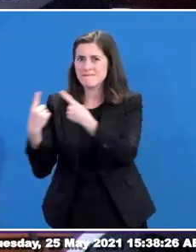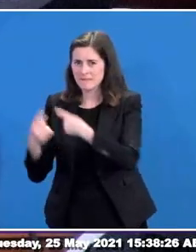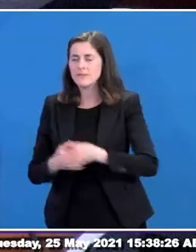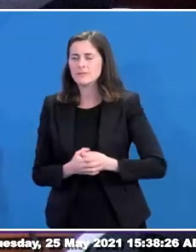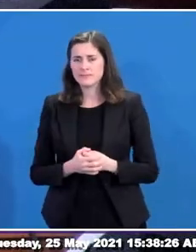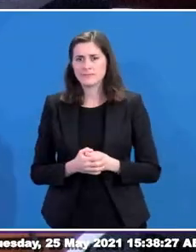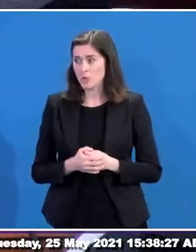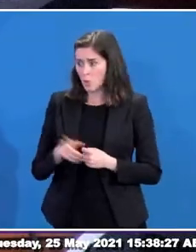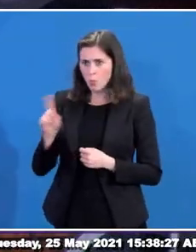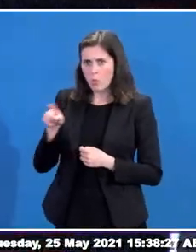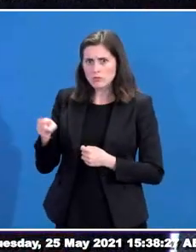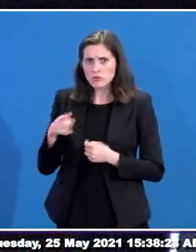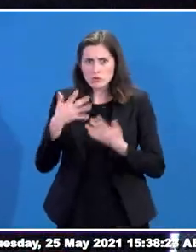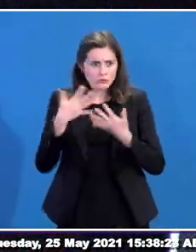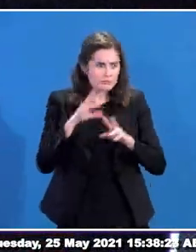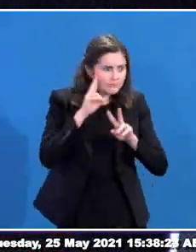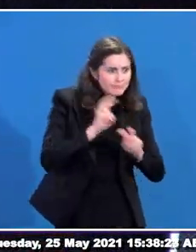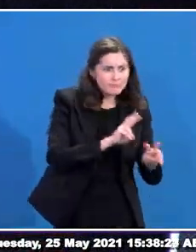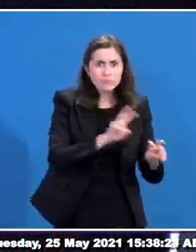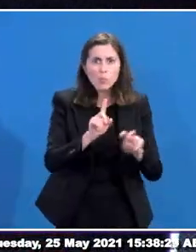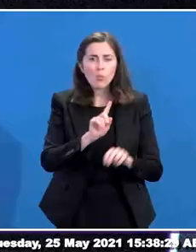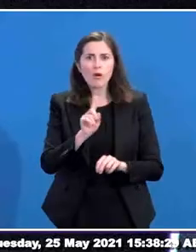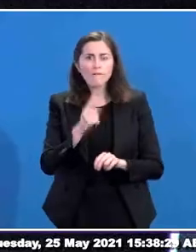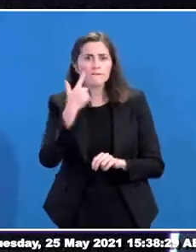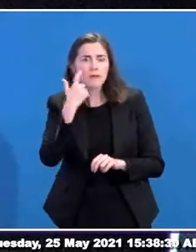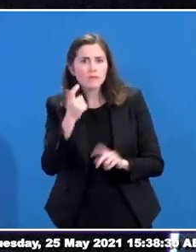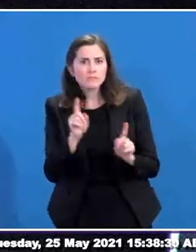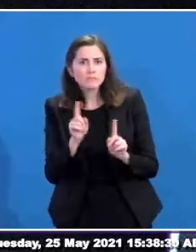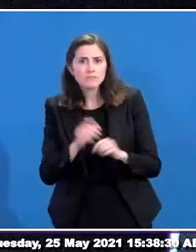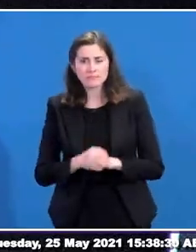Can I just draw your attention to page seven.